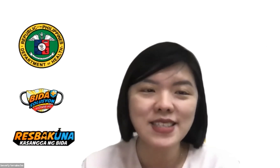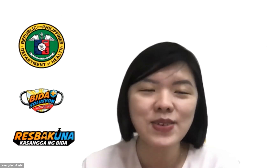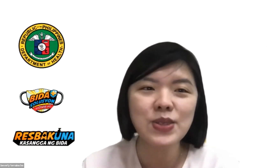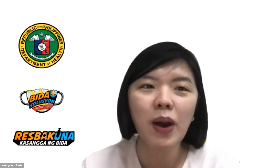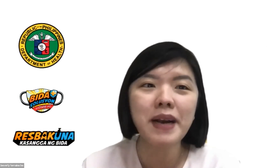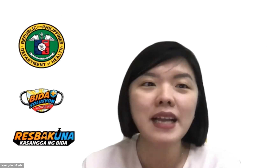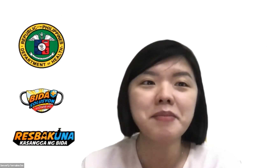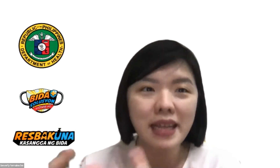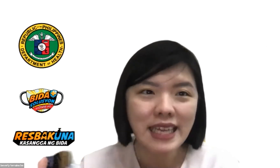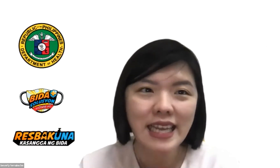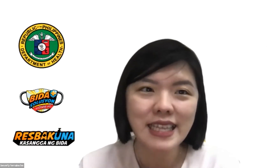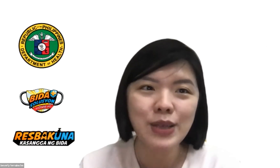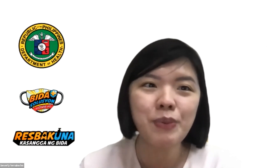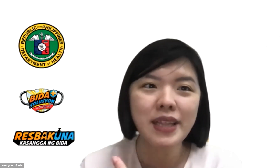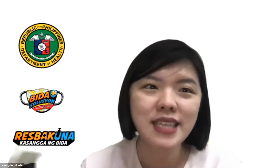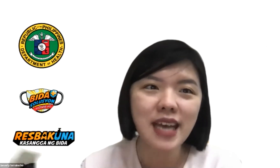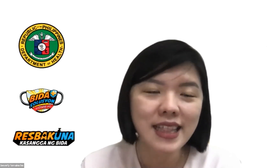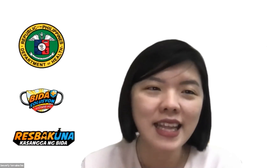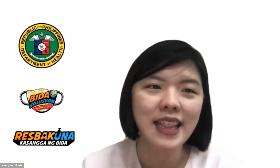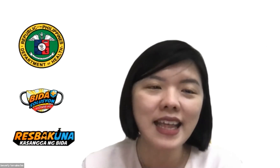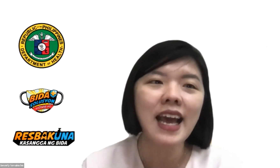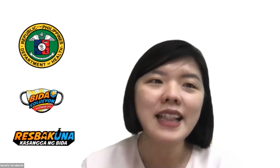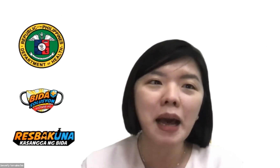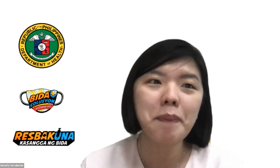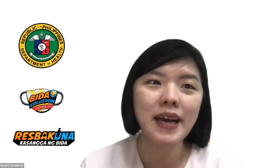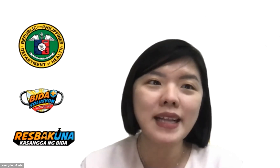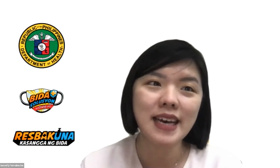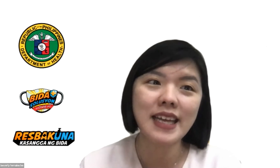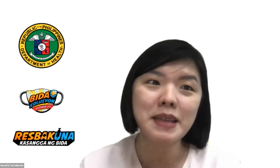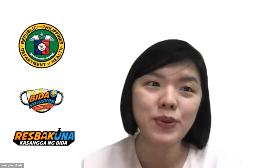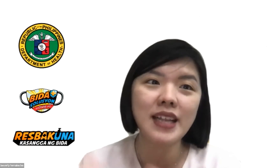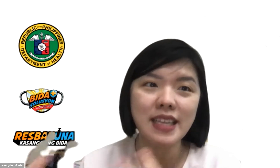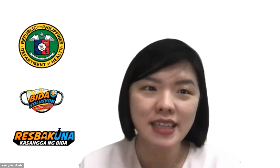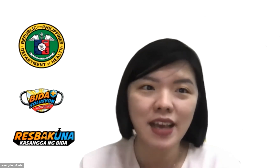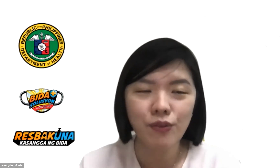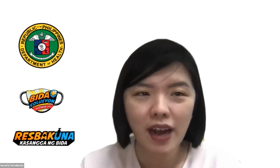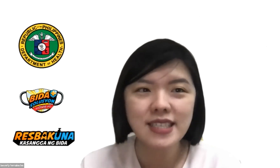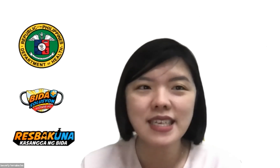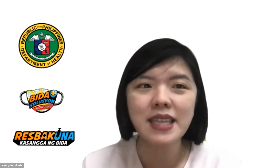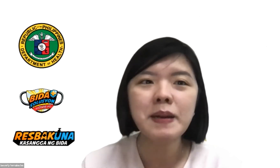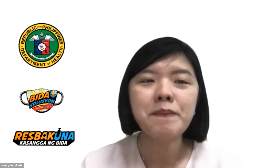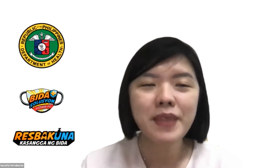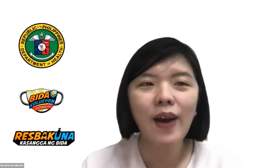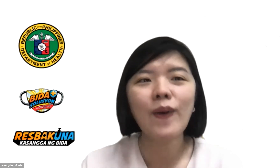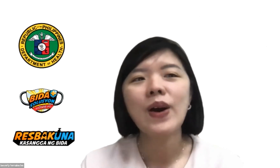So if we know that they are not safe for us then we should not take the vaccine.